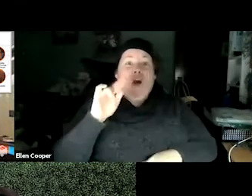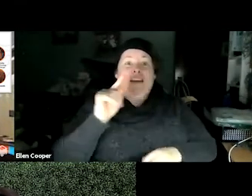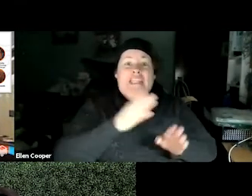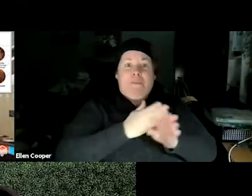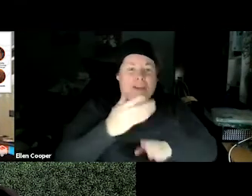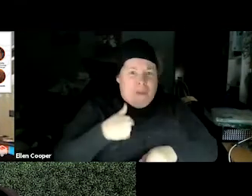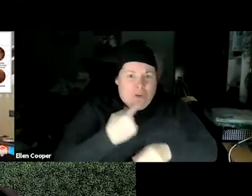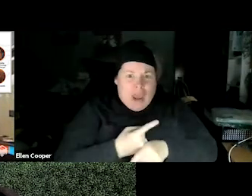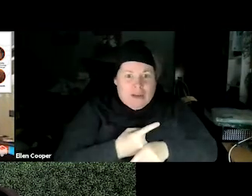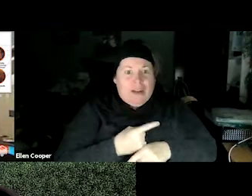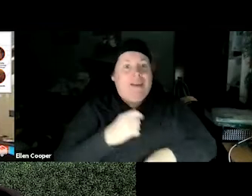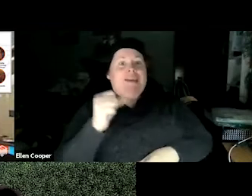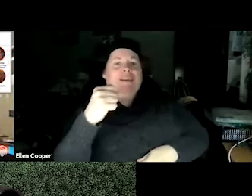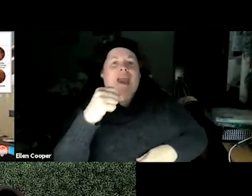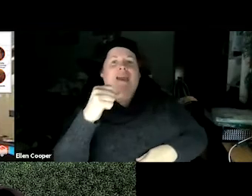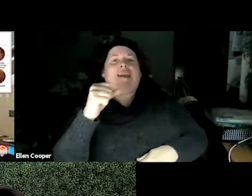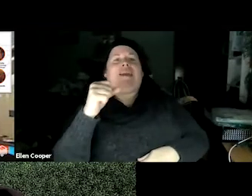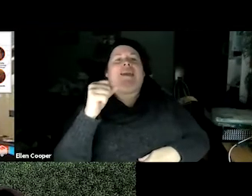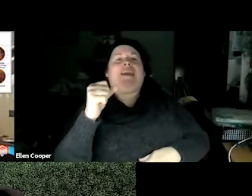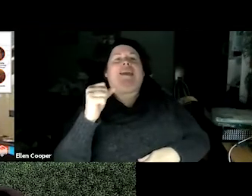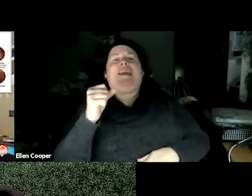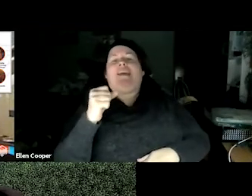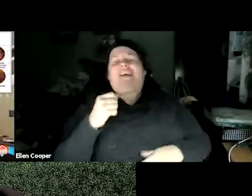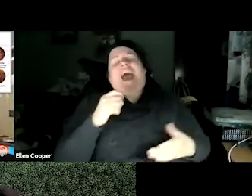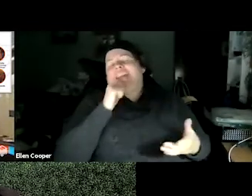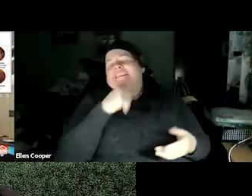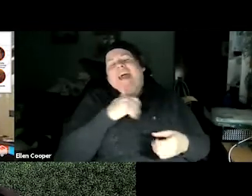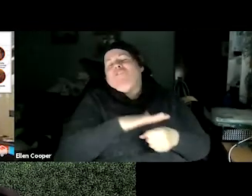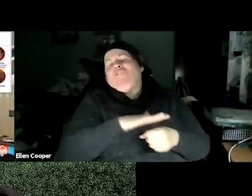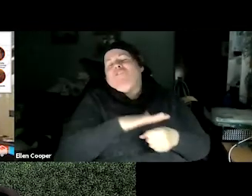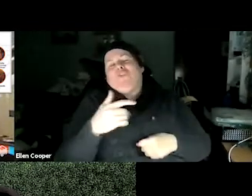CalebBarlow: Yeah yeah i i i didn't have enough so I came back for another round, what can I tell you